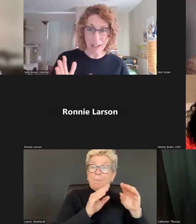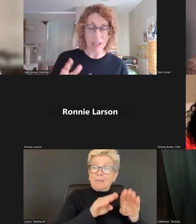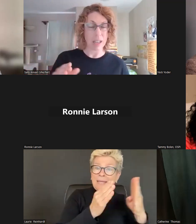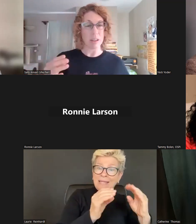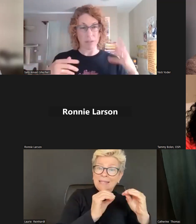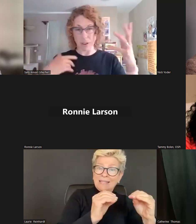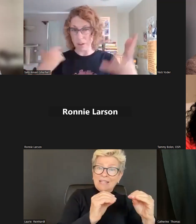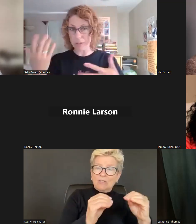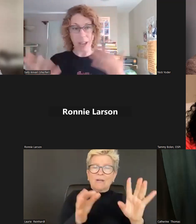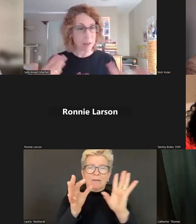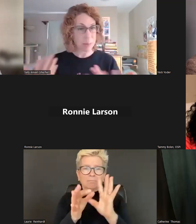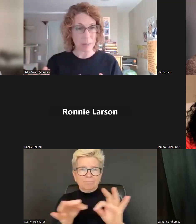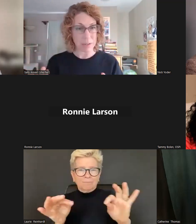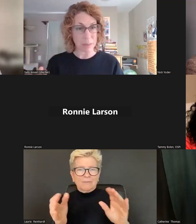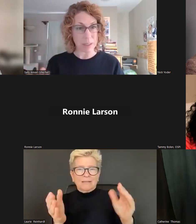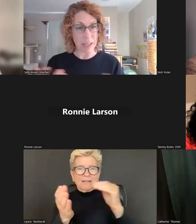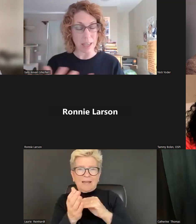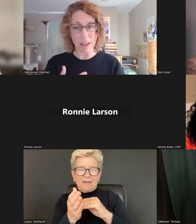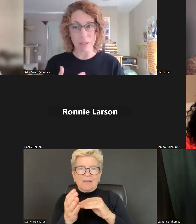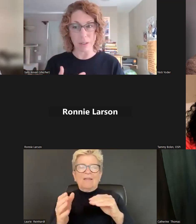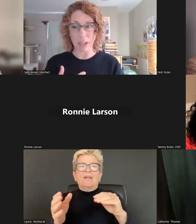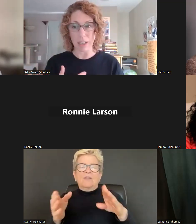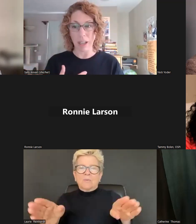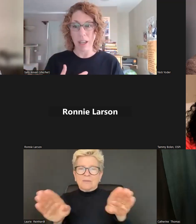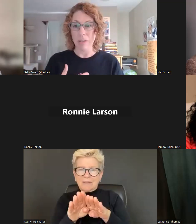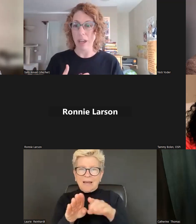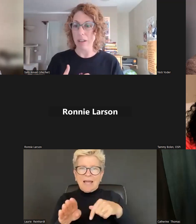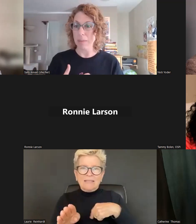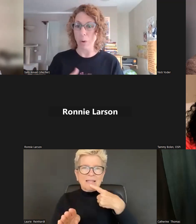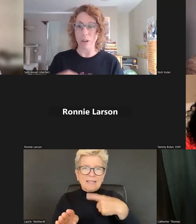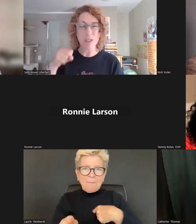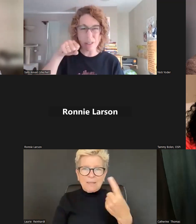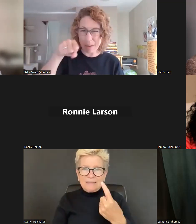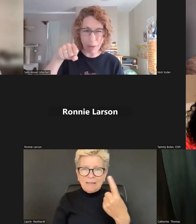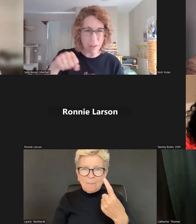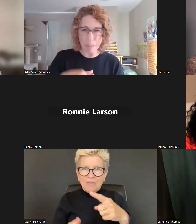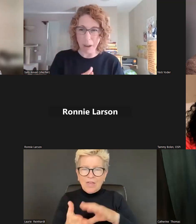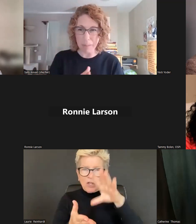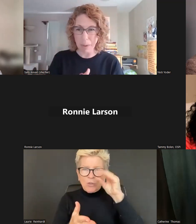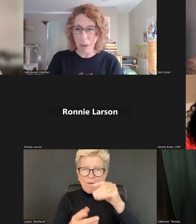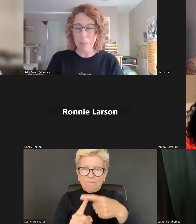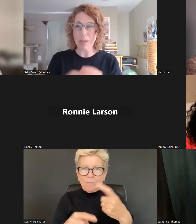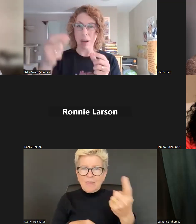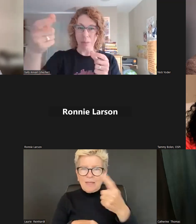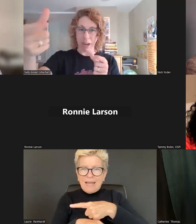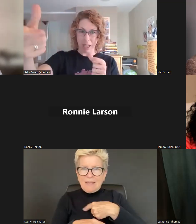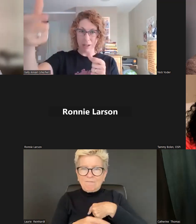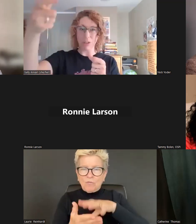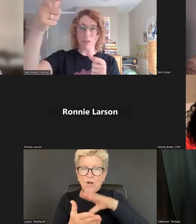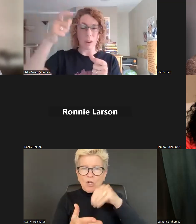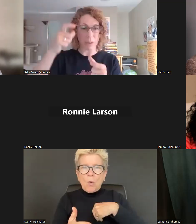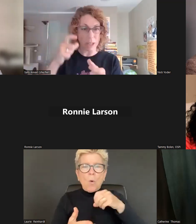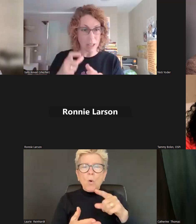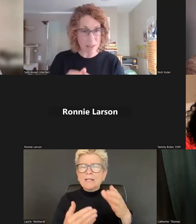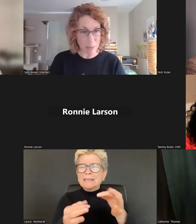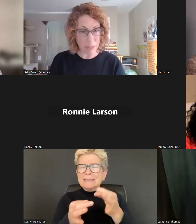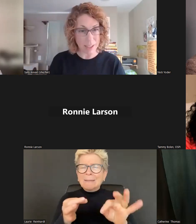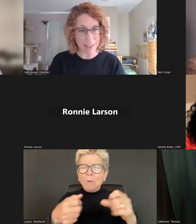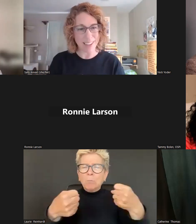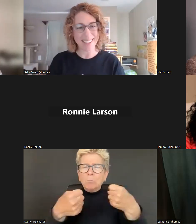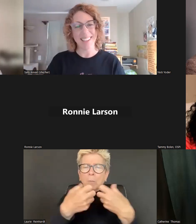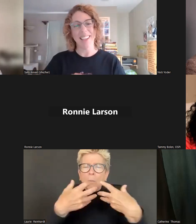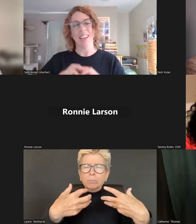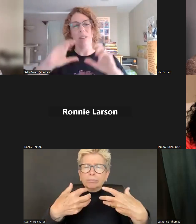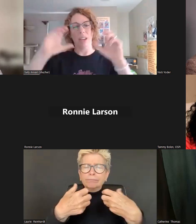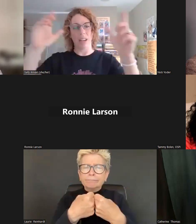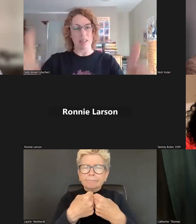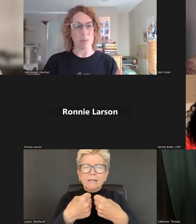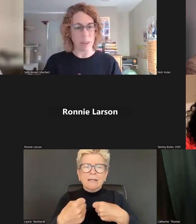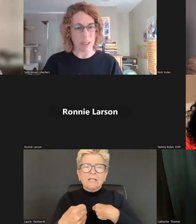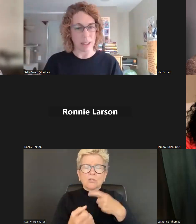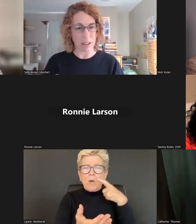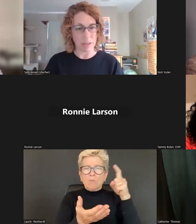I stood by the sign in the words. I said the words to signal the end of the teaching and learning for that day.